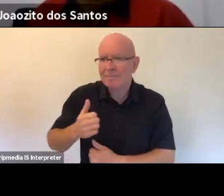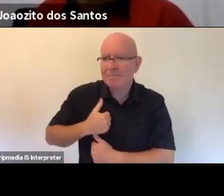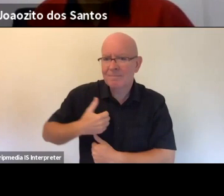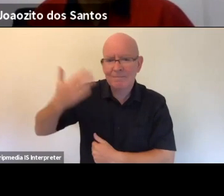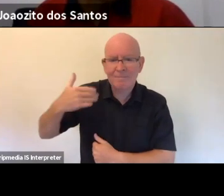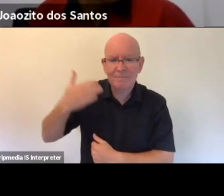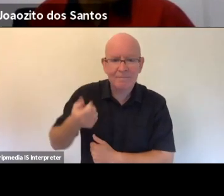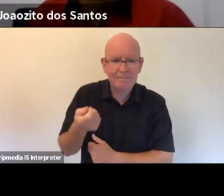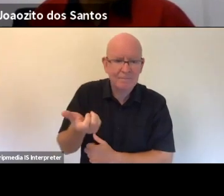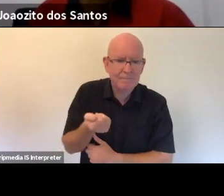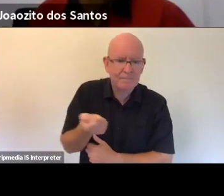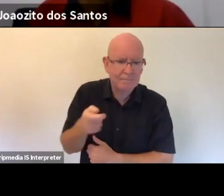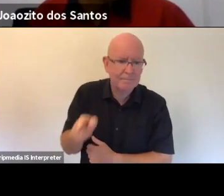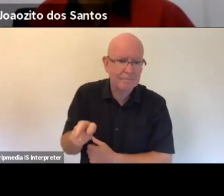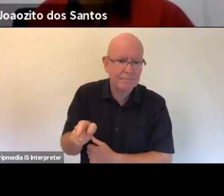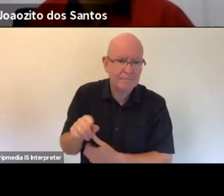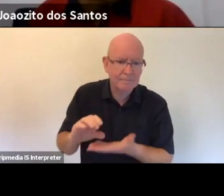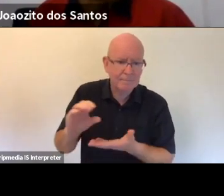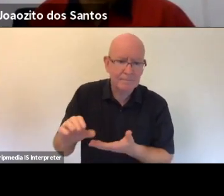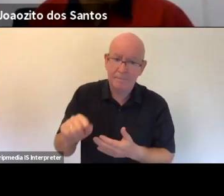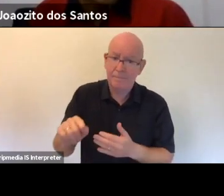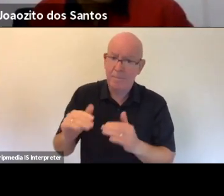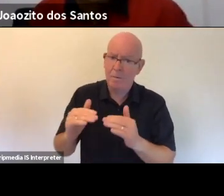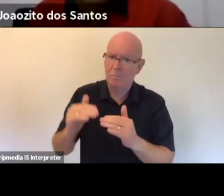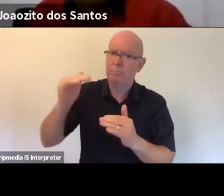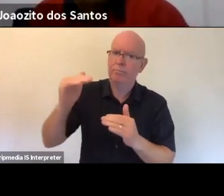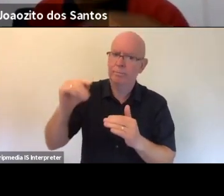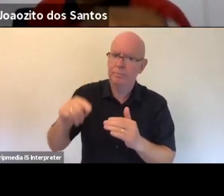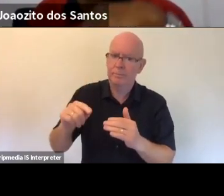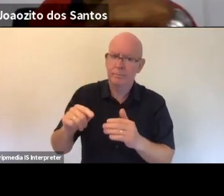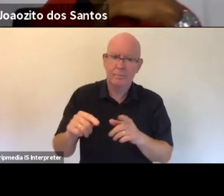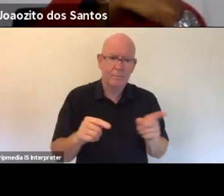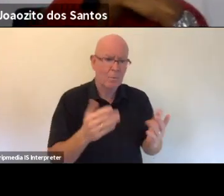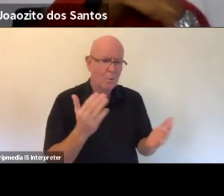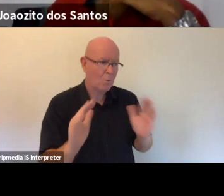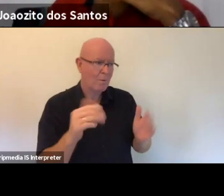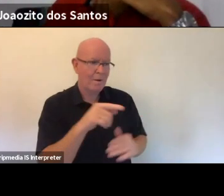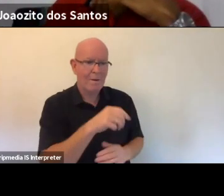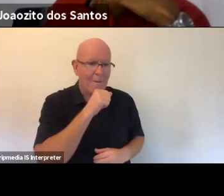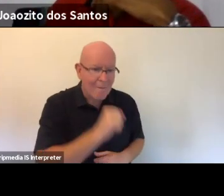So it’s [unintelligible] aggregate date. Play… next, please.